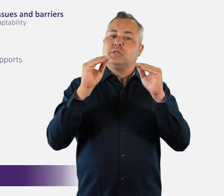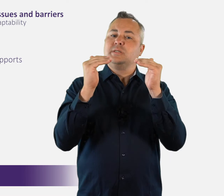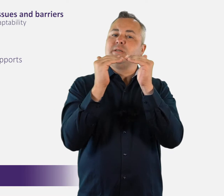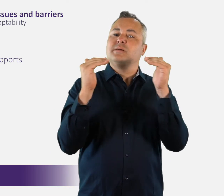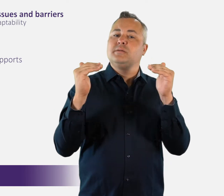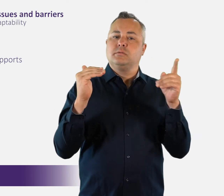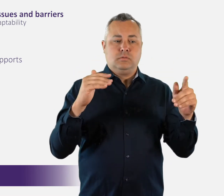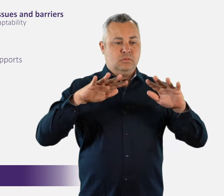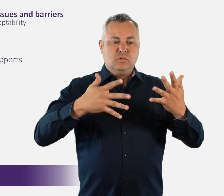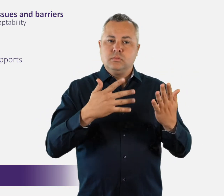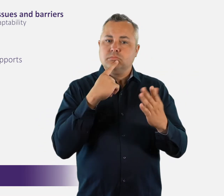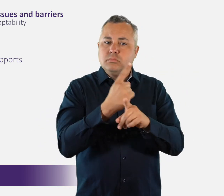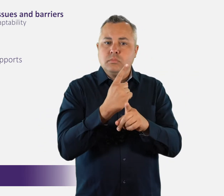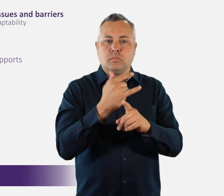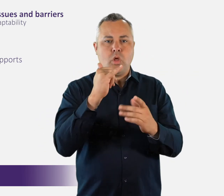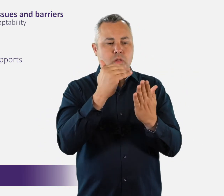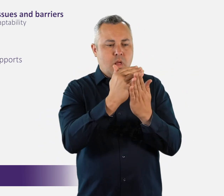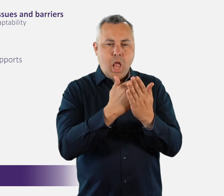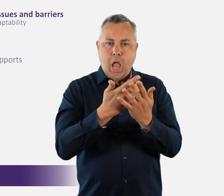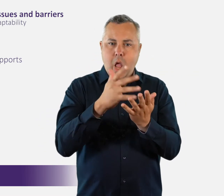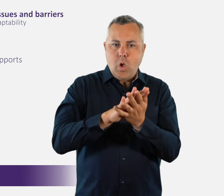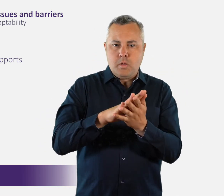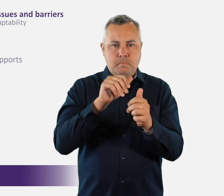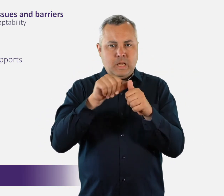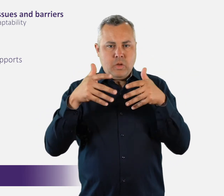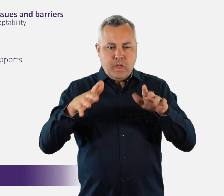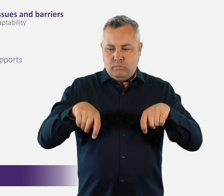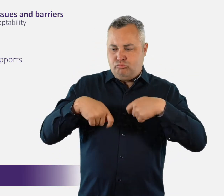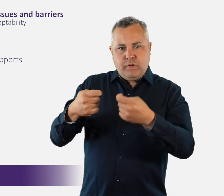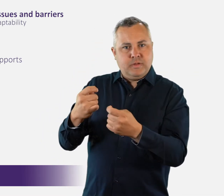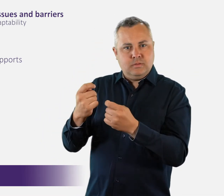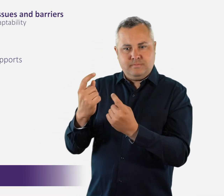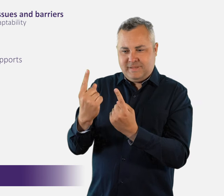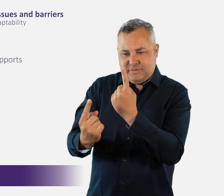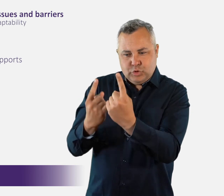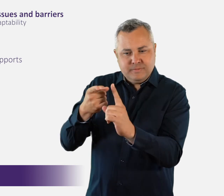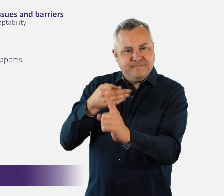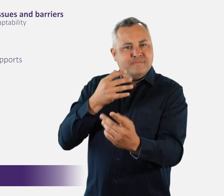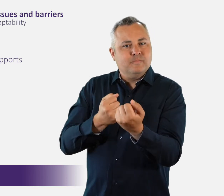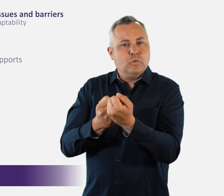The Education Standards do not mandate nor provide guidance on the provision of individualised supports.